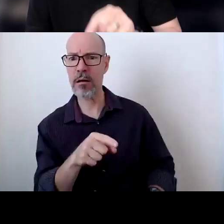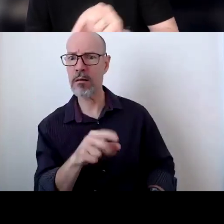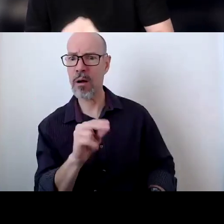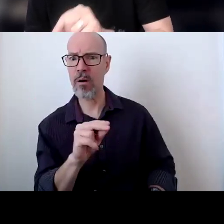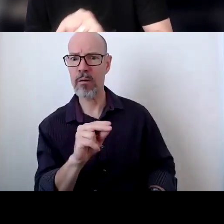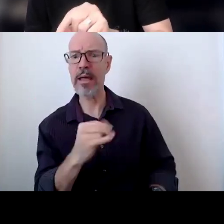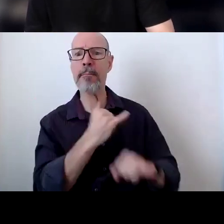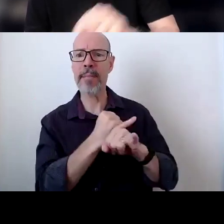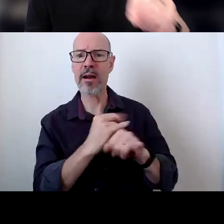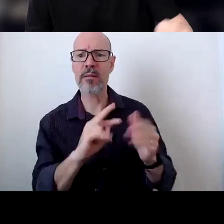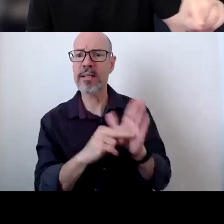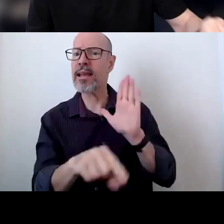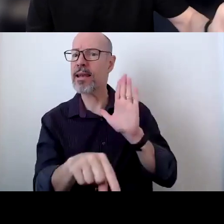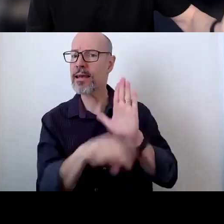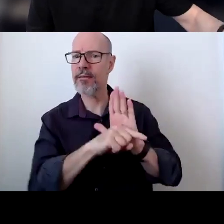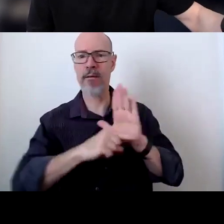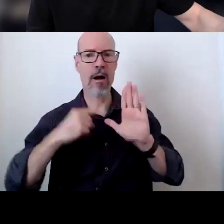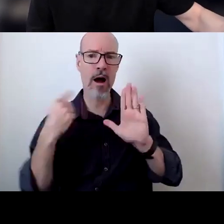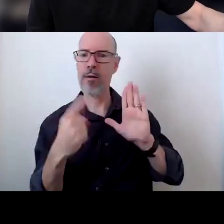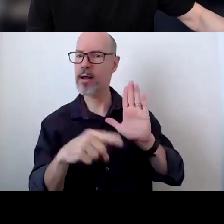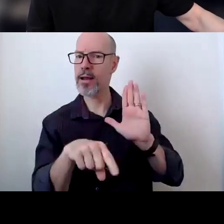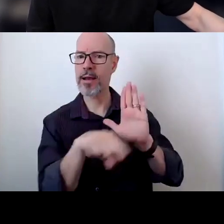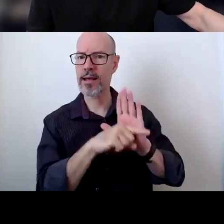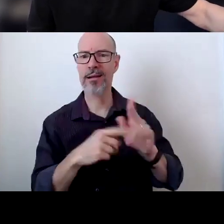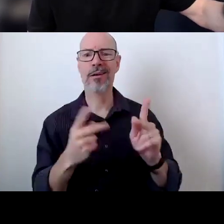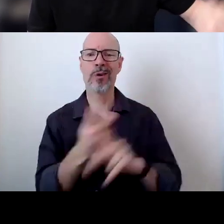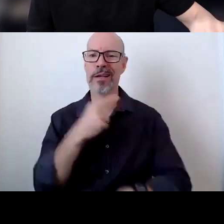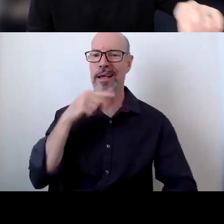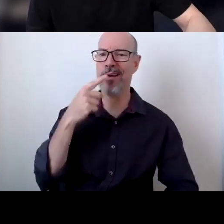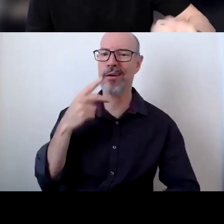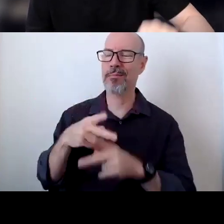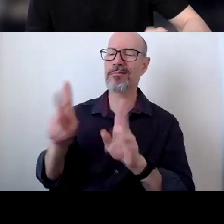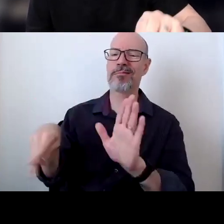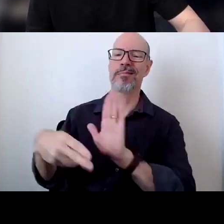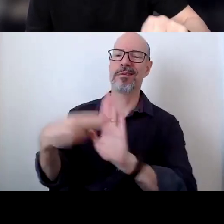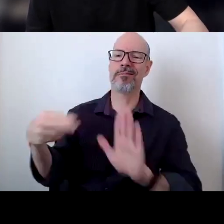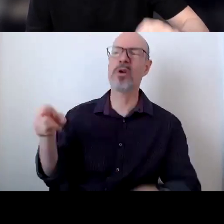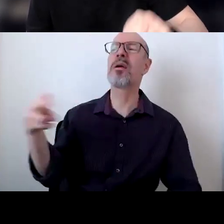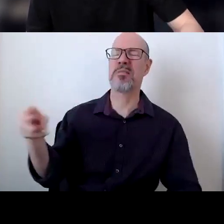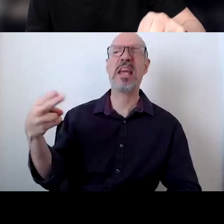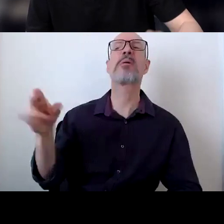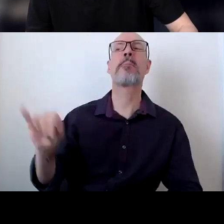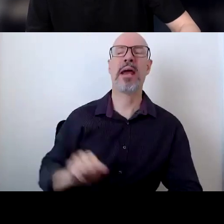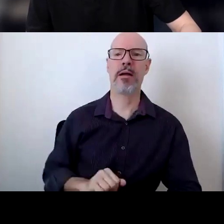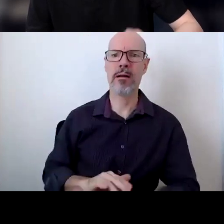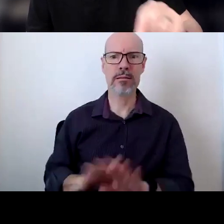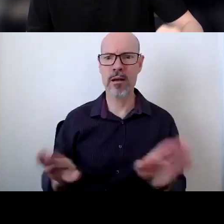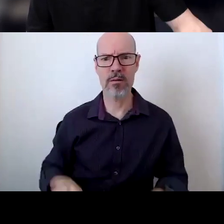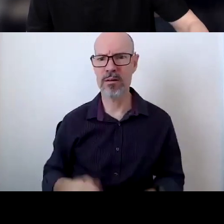It is always a negative Particularly, when a hearing person uses it against a person Please try not to use the word